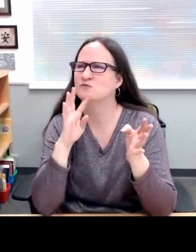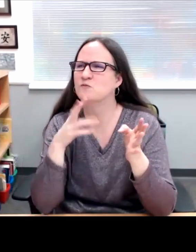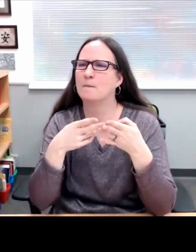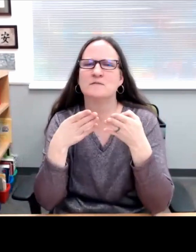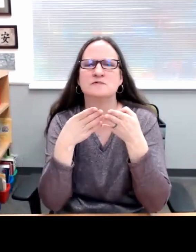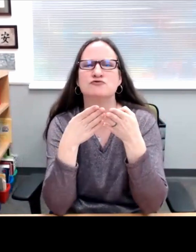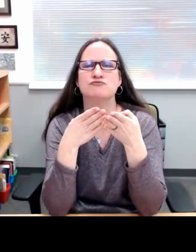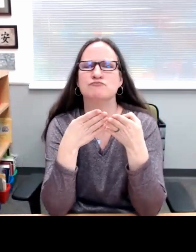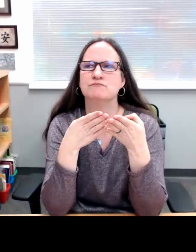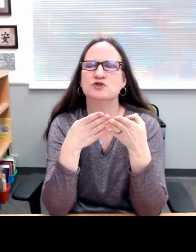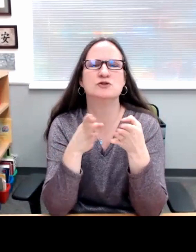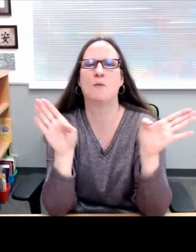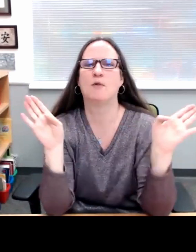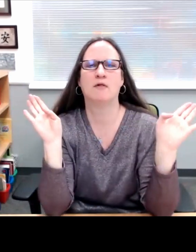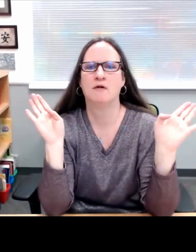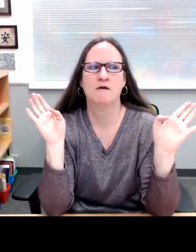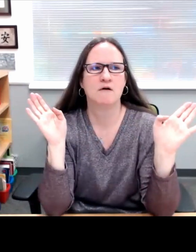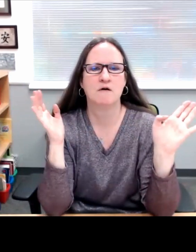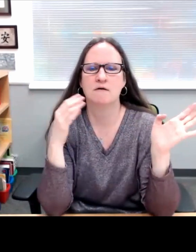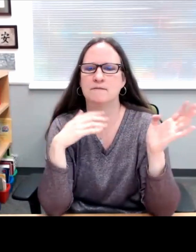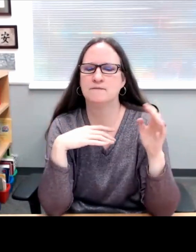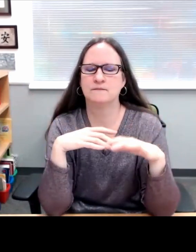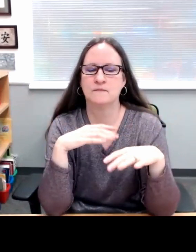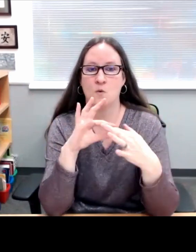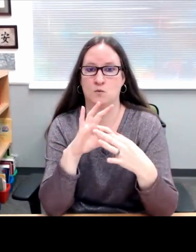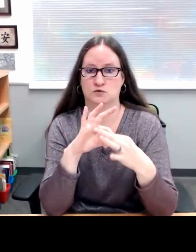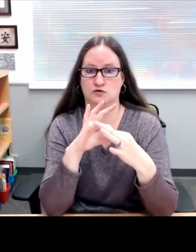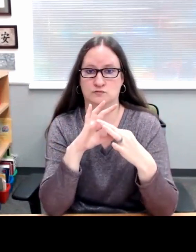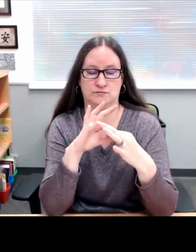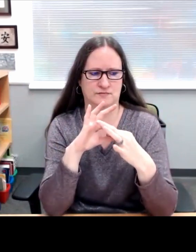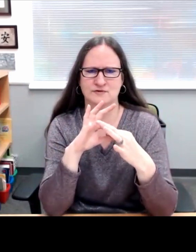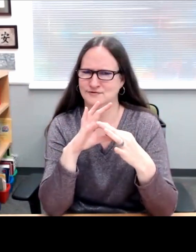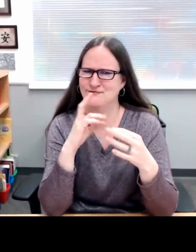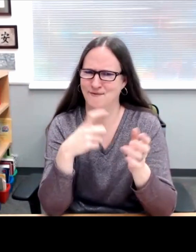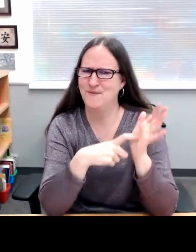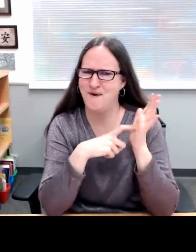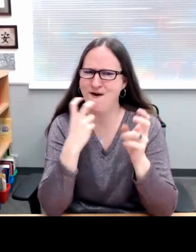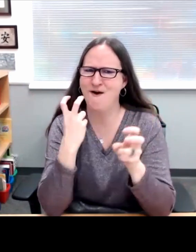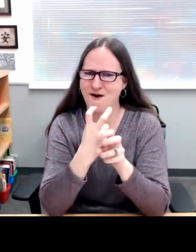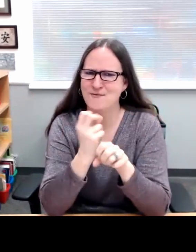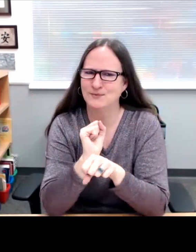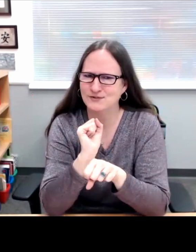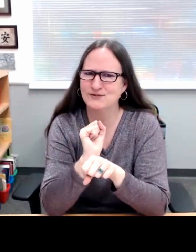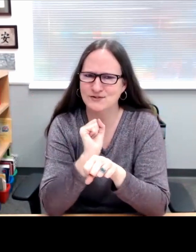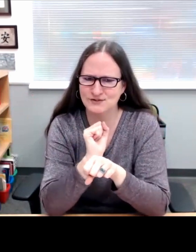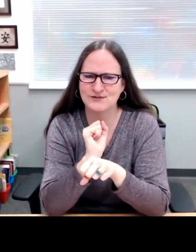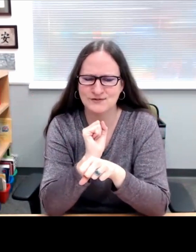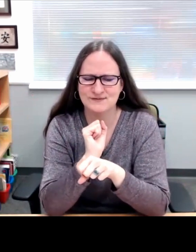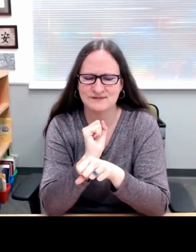I mean, this isn't just talking about dancing, but just in general.